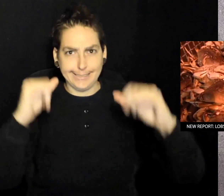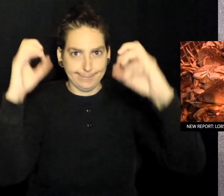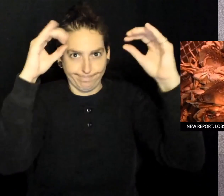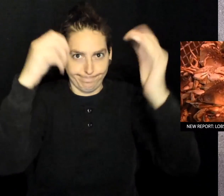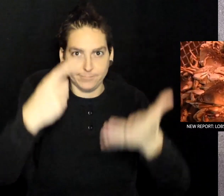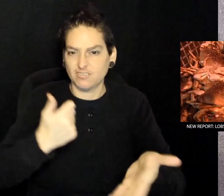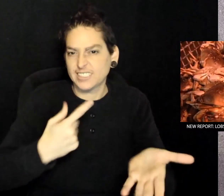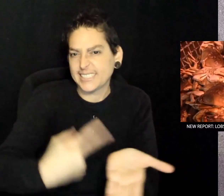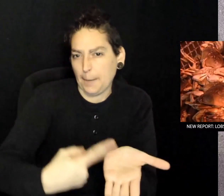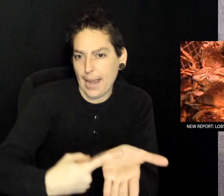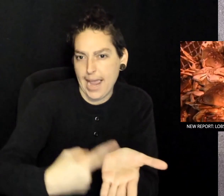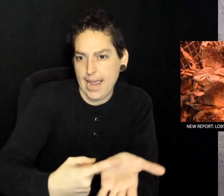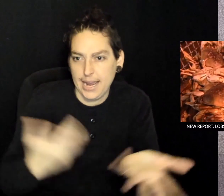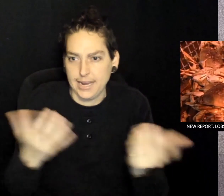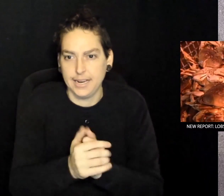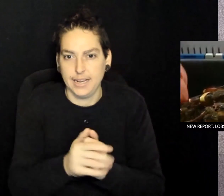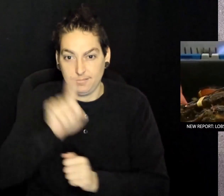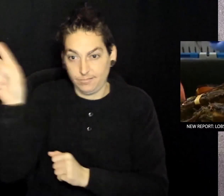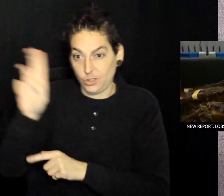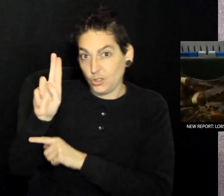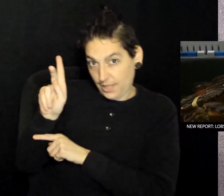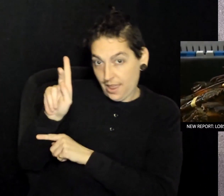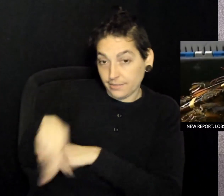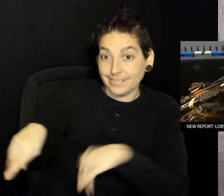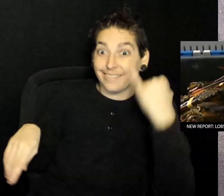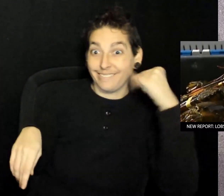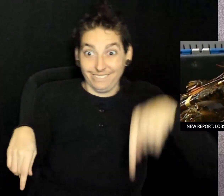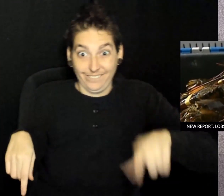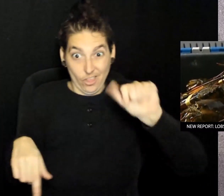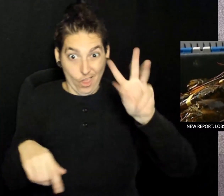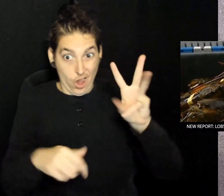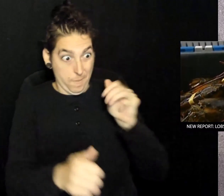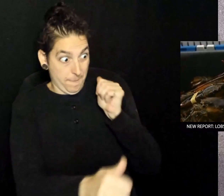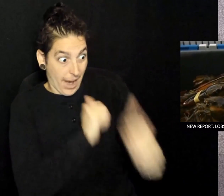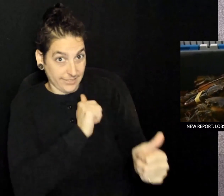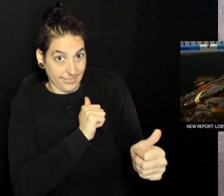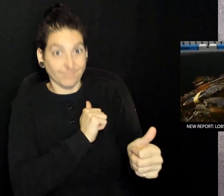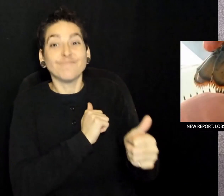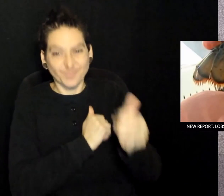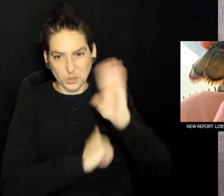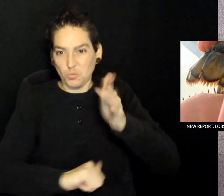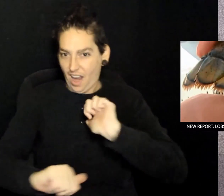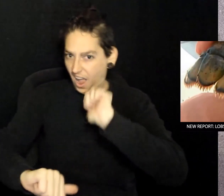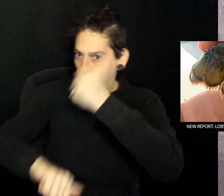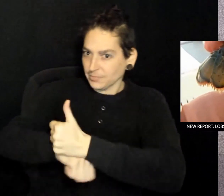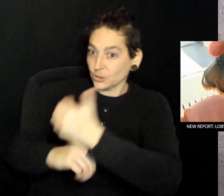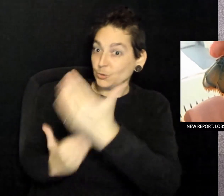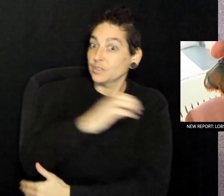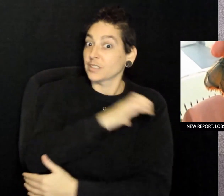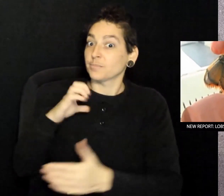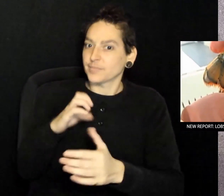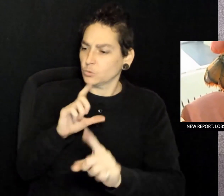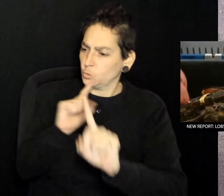which would qualify them for protections under new animal welfare legislation under debate in the UK